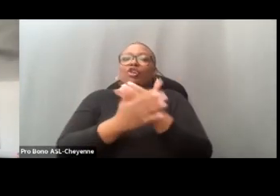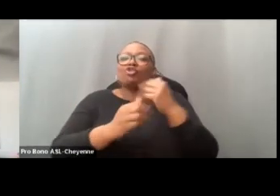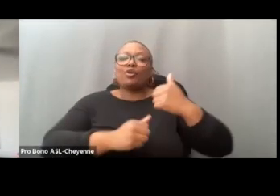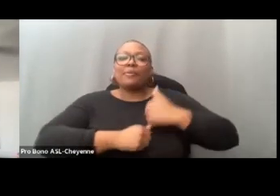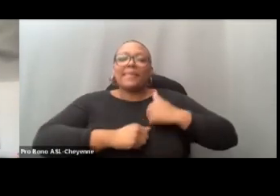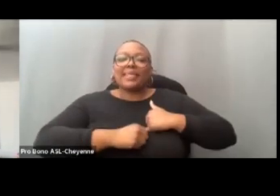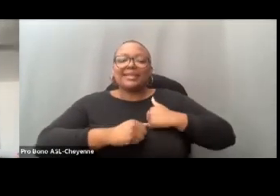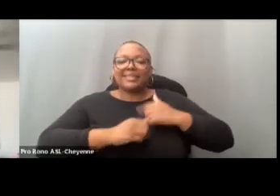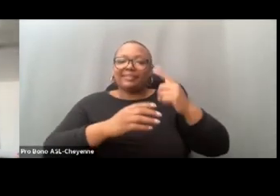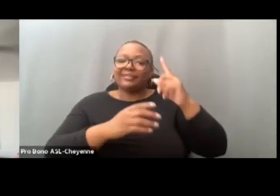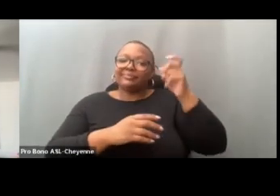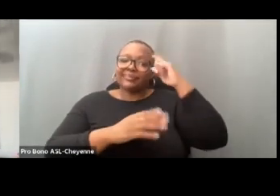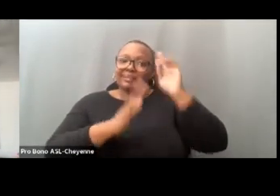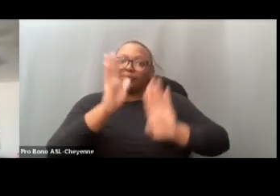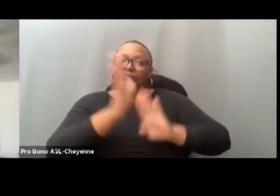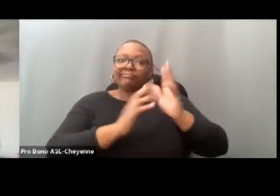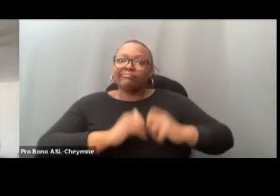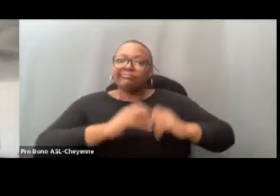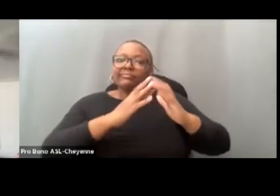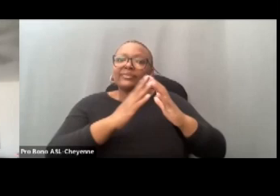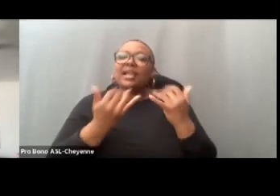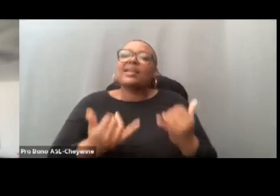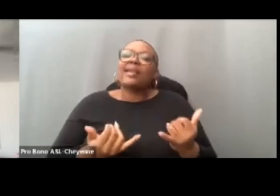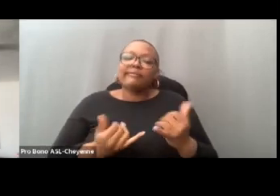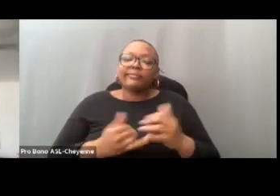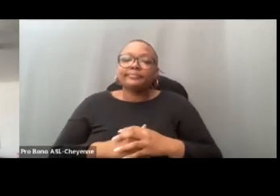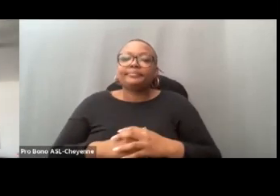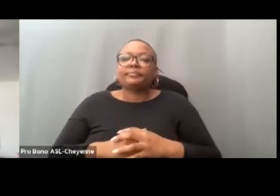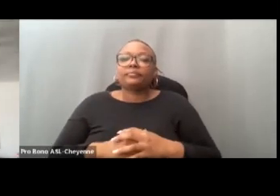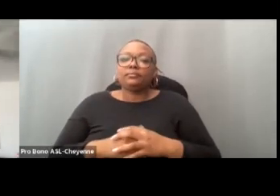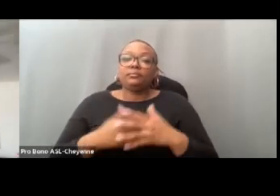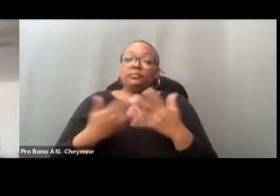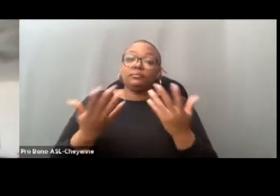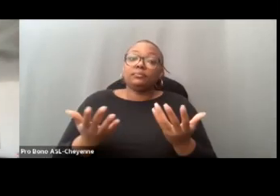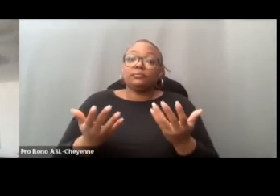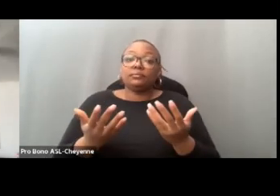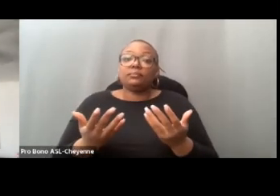and that is causing more instability now.